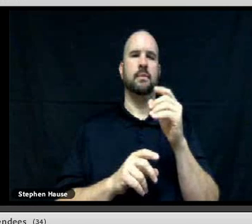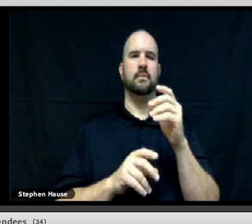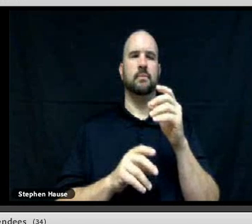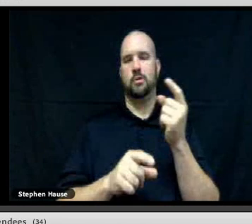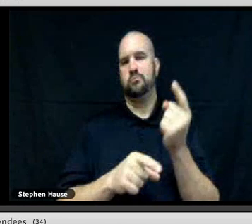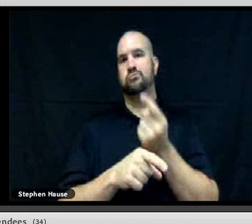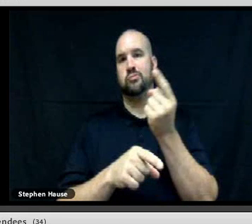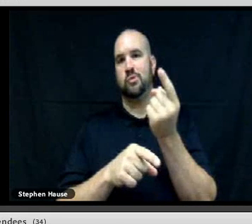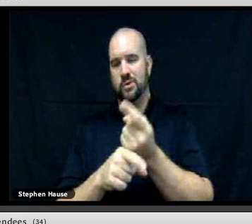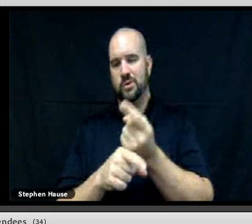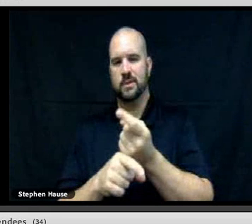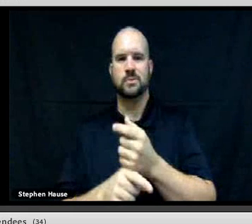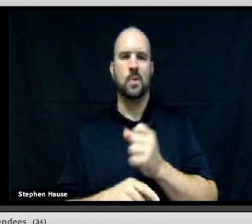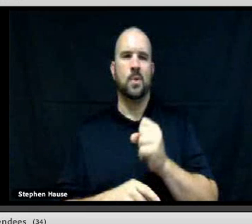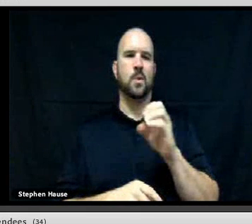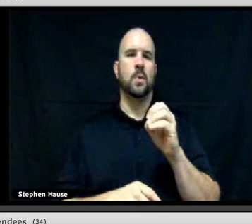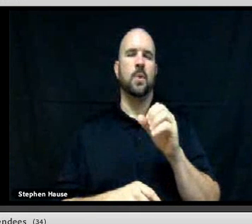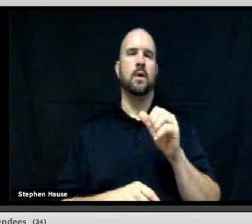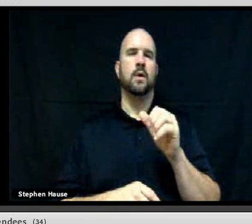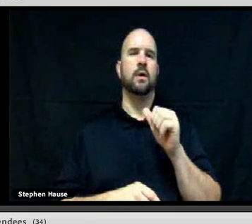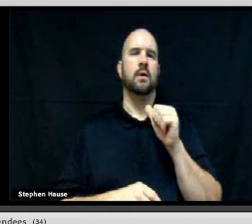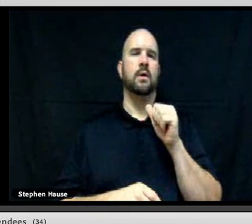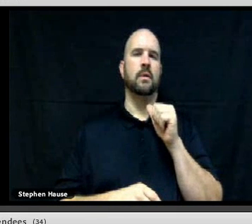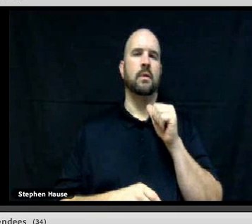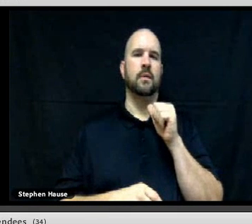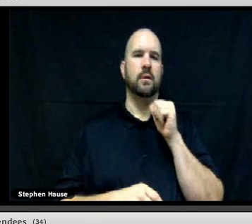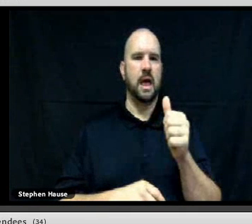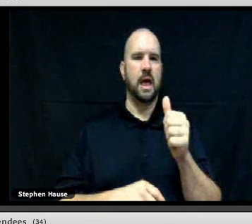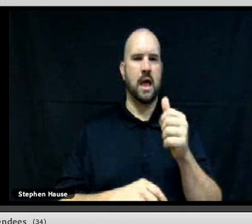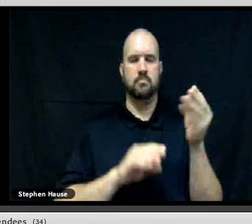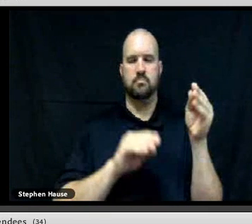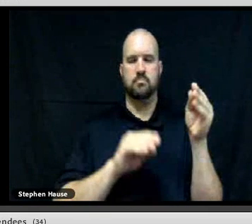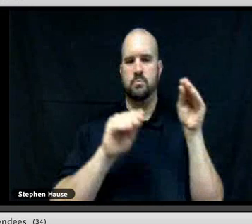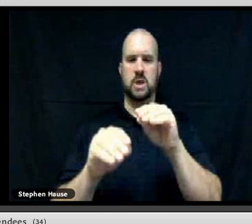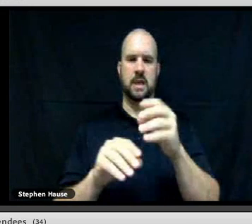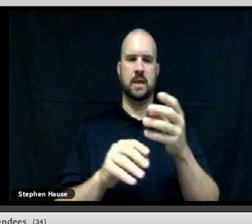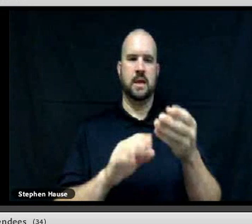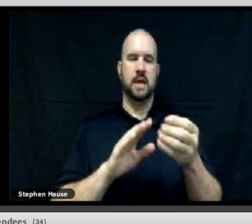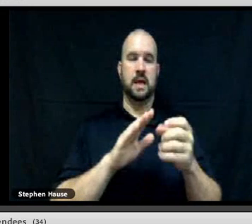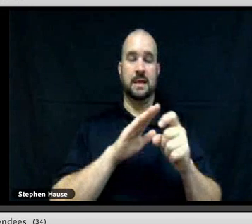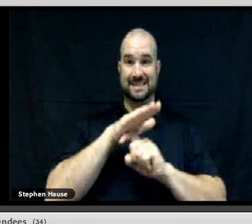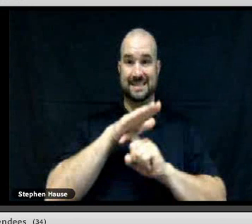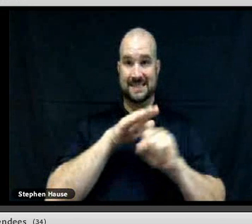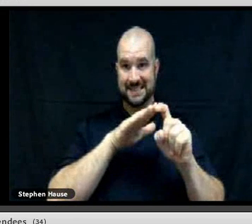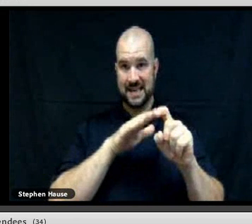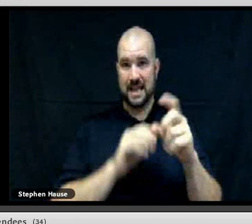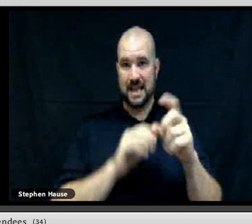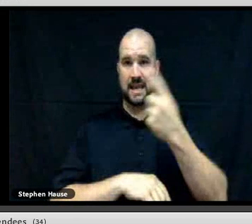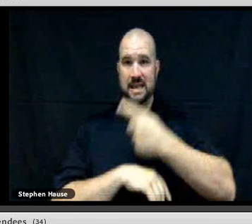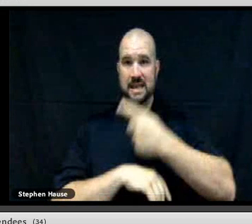in the "creation date" field, for example. Um, you should avoid local jargon, abbreviations, um,